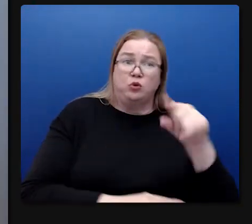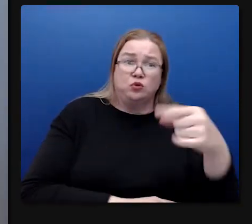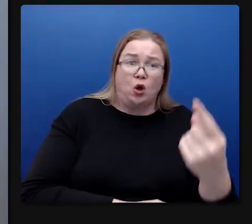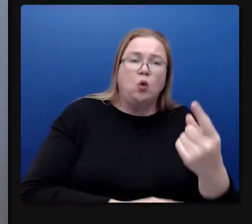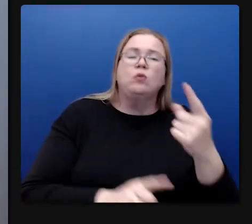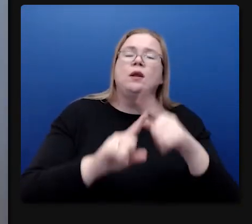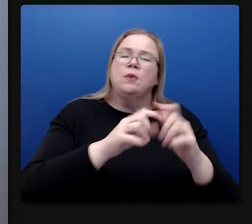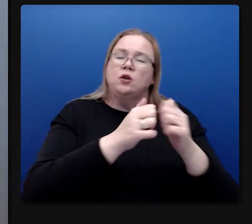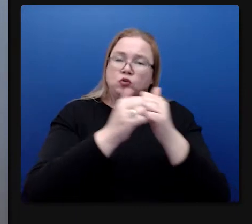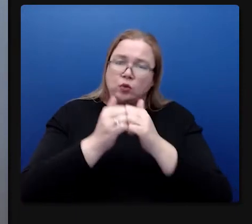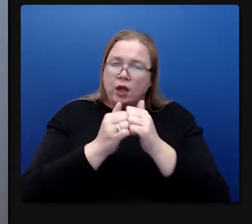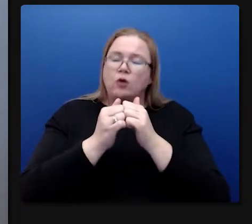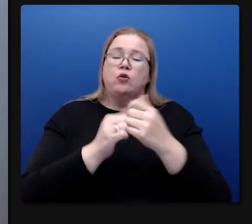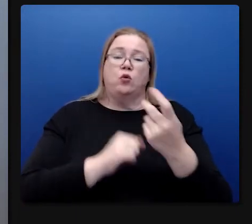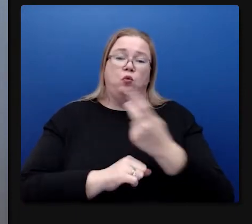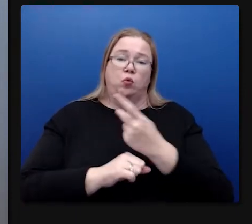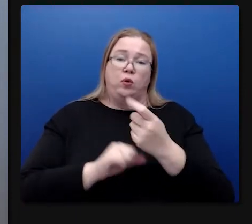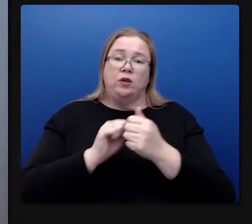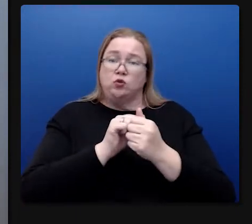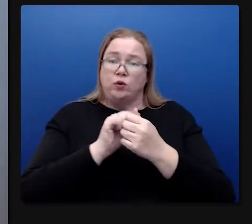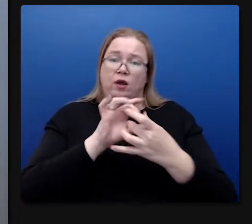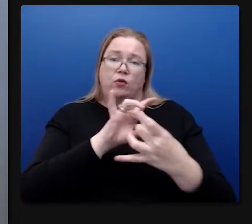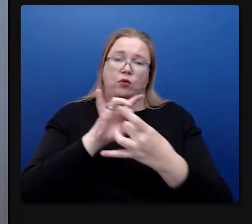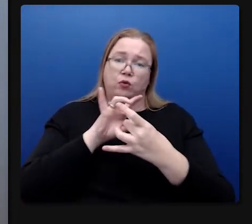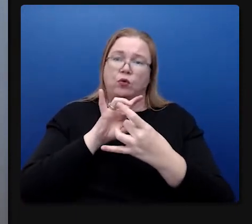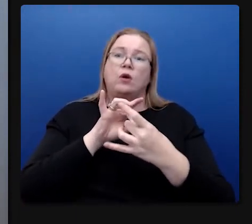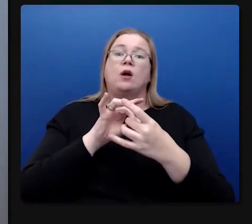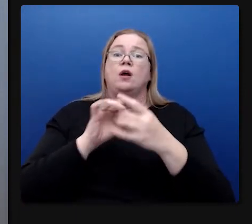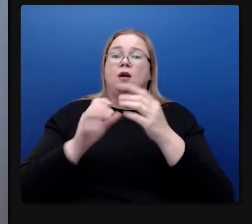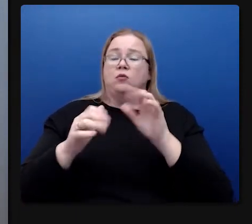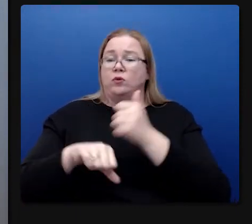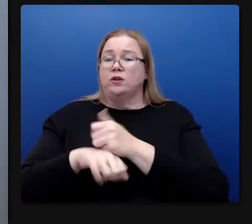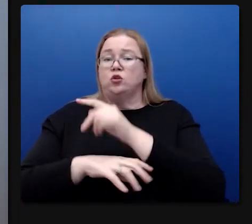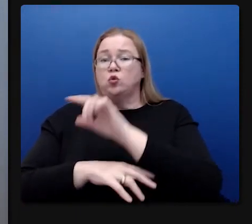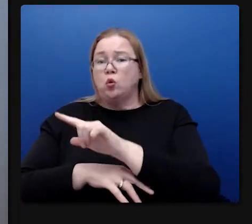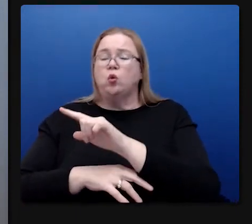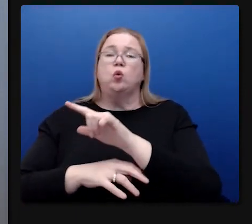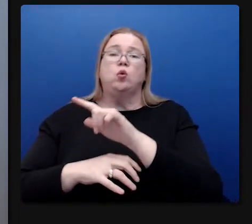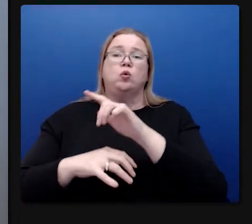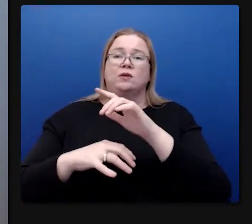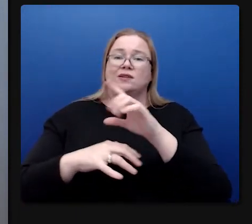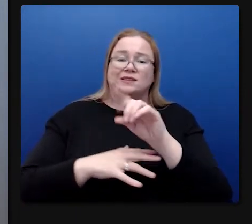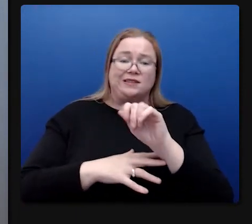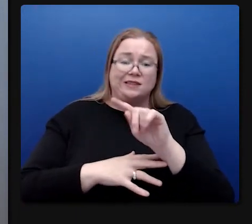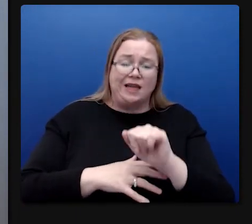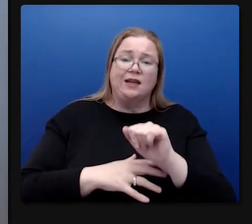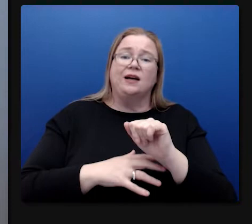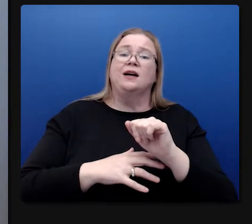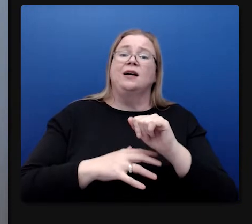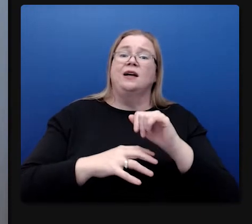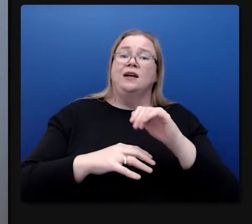but hand in hand, we can create the tools, the data, the interfaces that help you do more